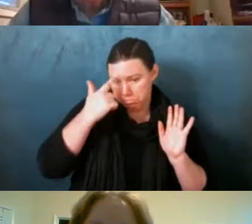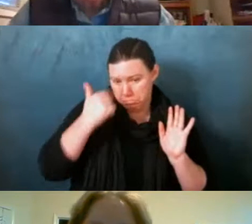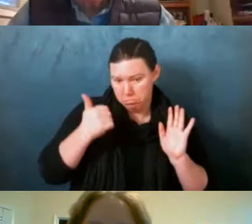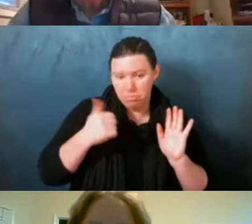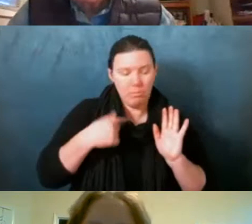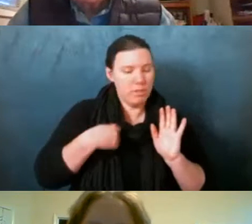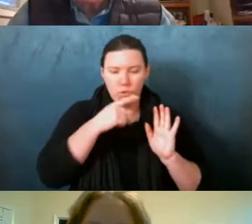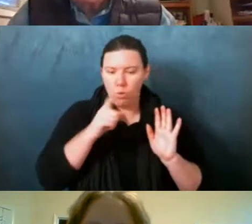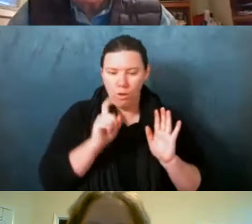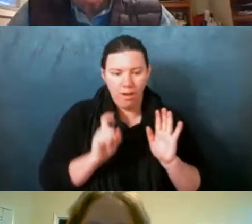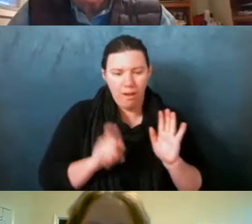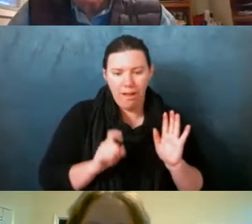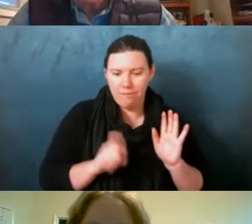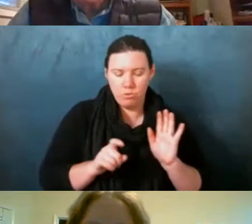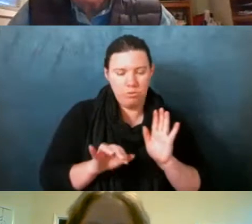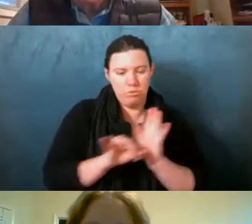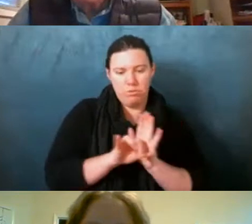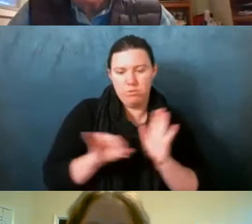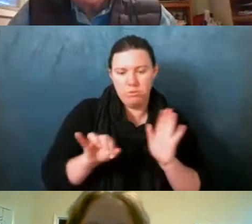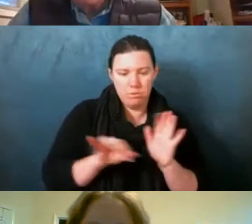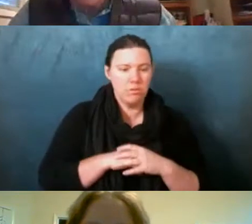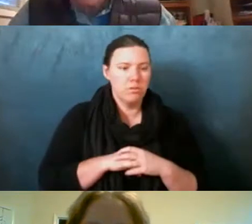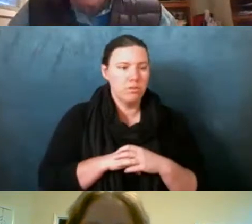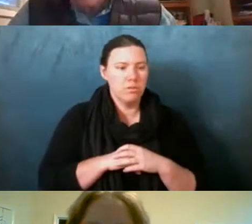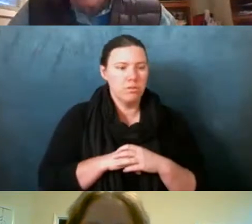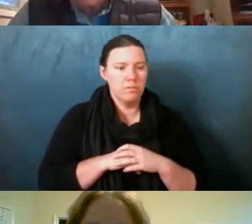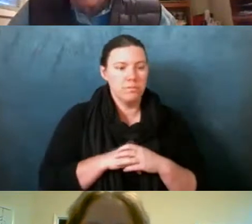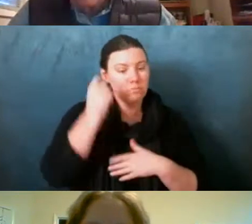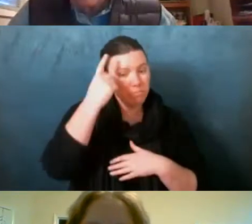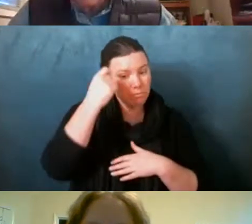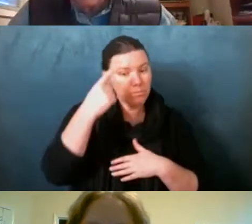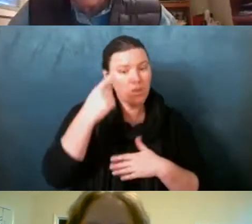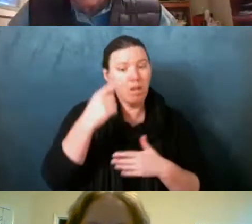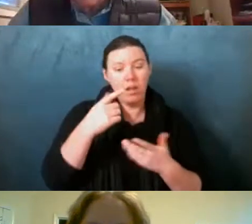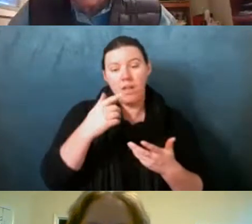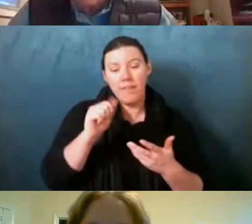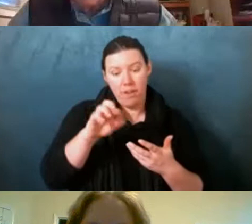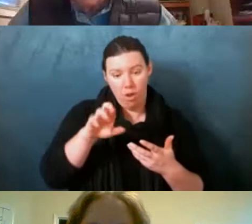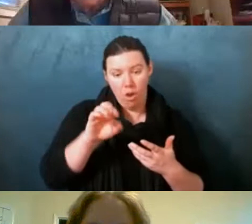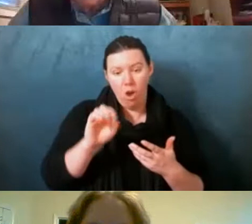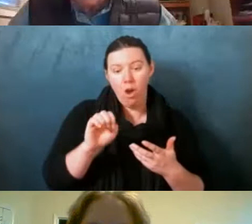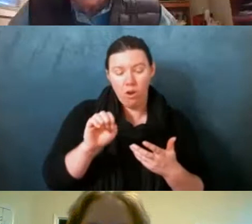are subject to public records requests, but as long as you don't use any information